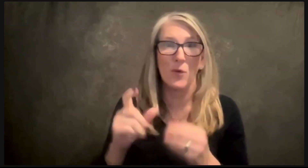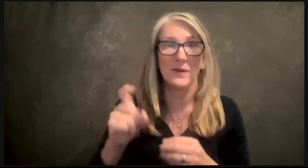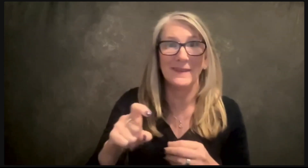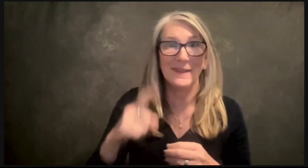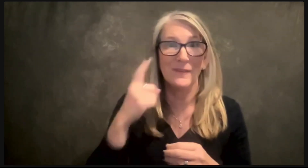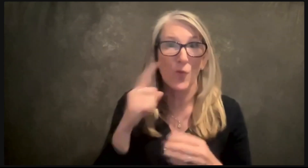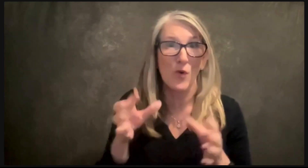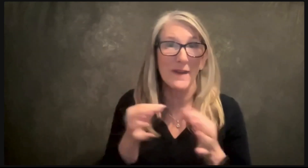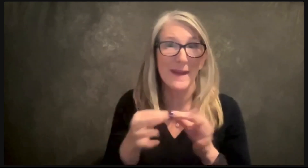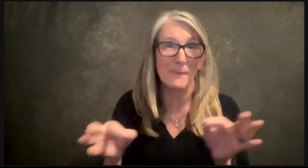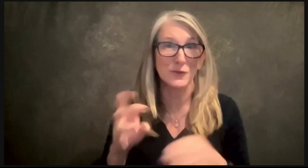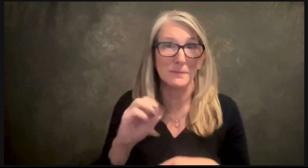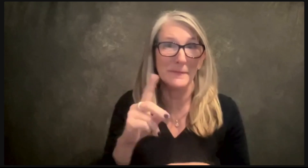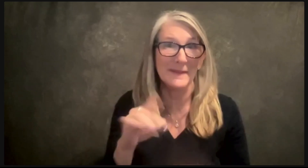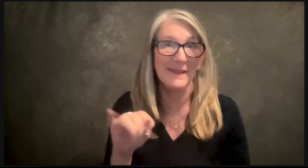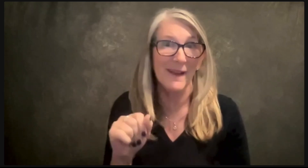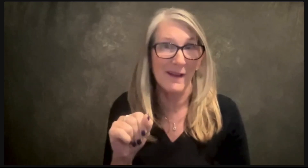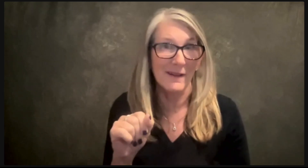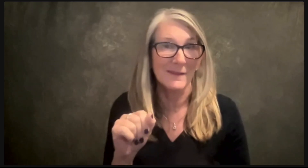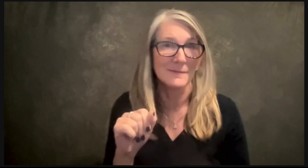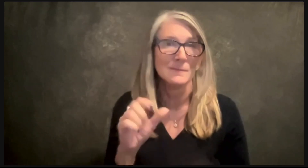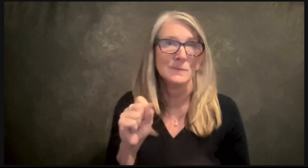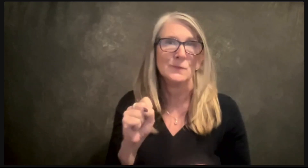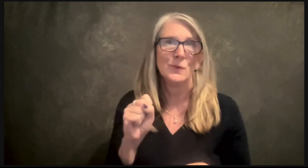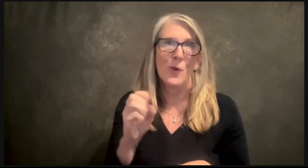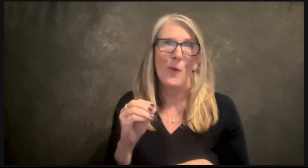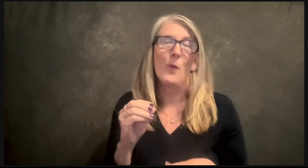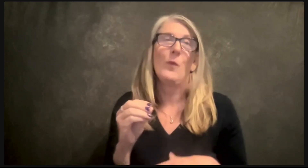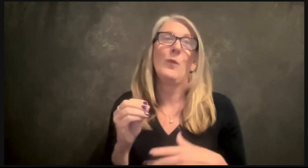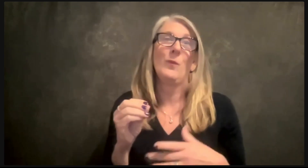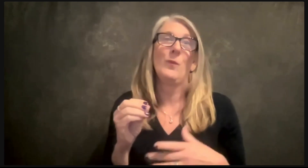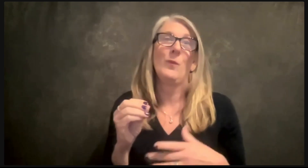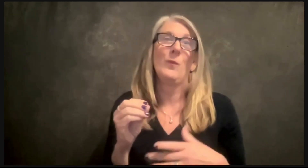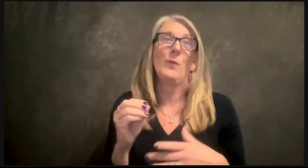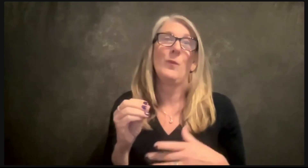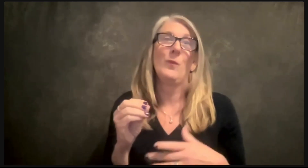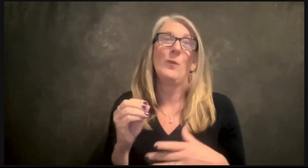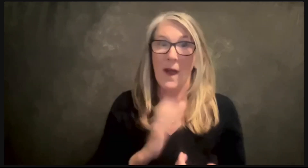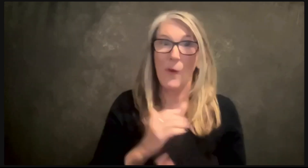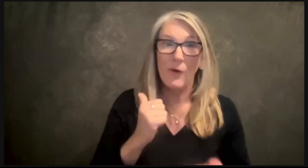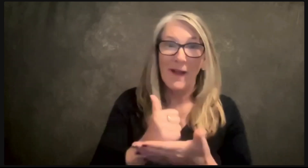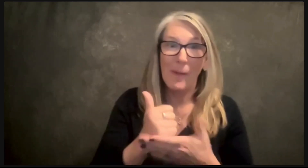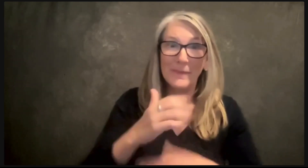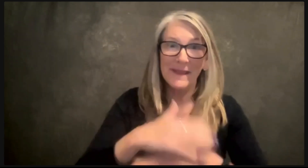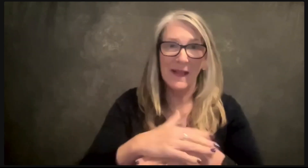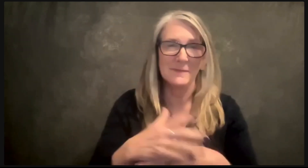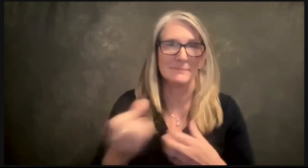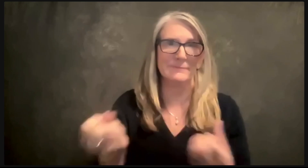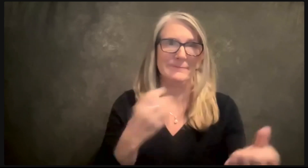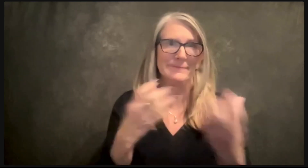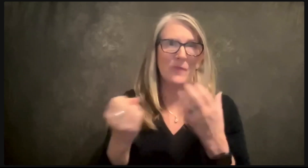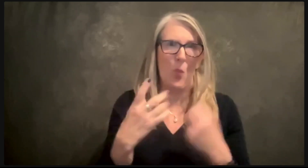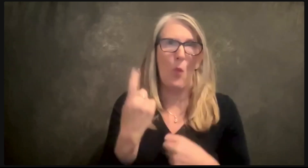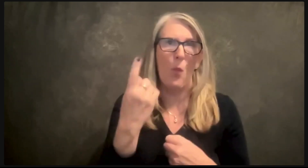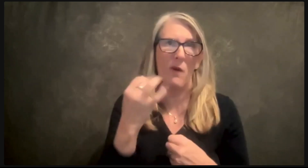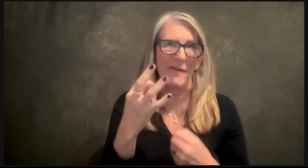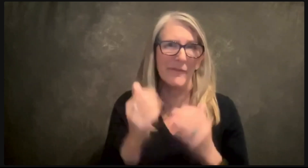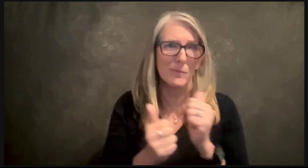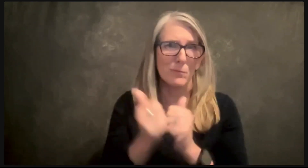And we know there was an uptick in the requests for captioned media once the pandemic happened.